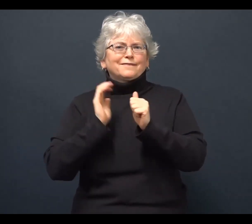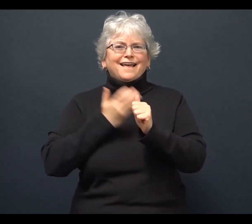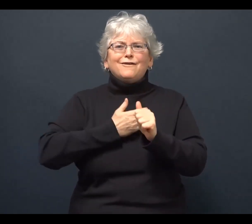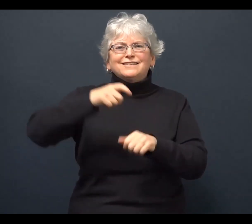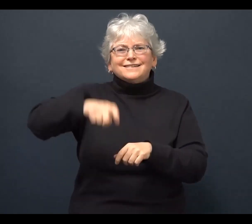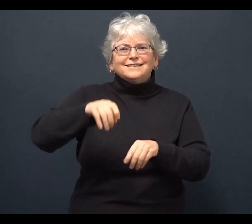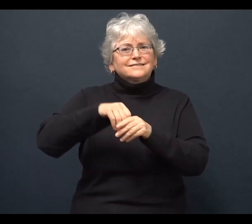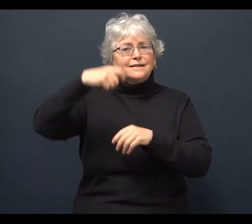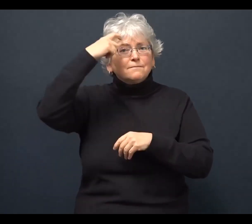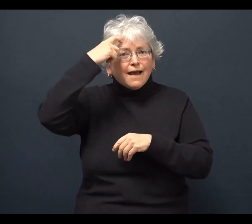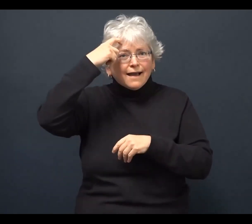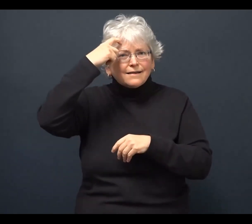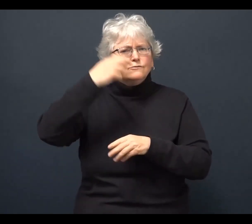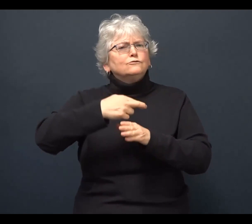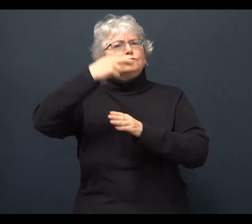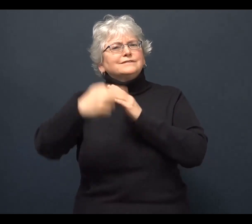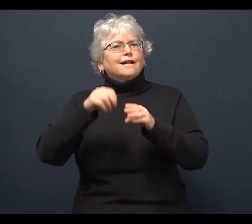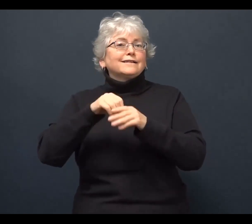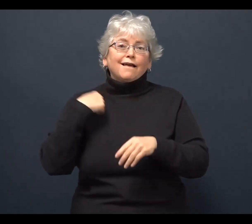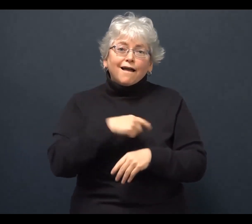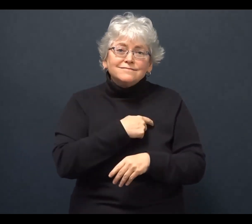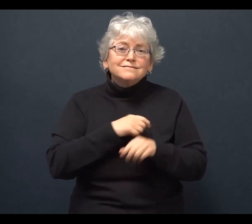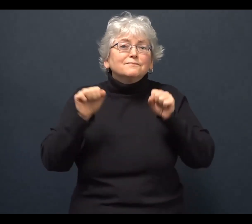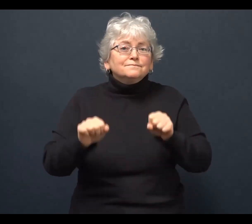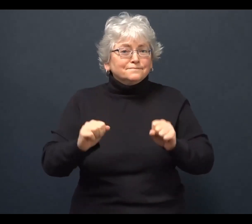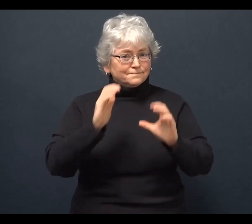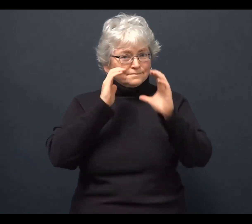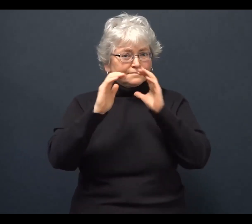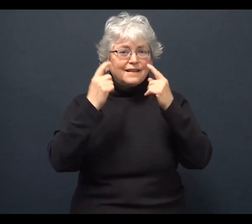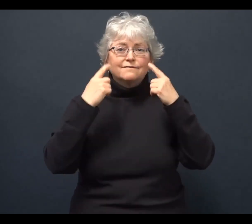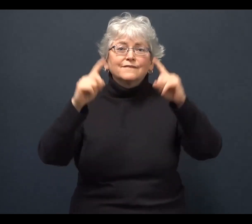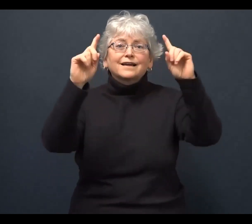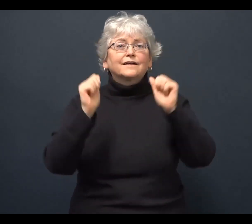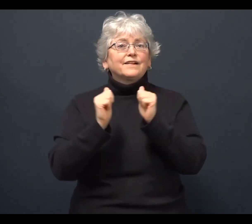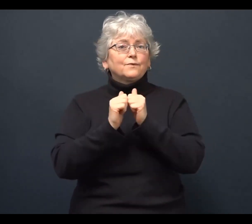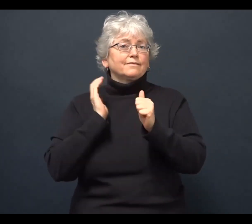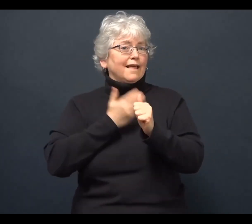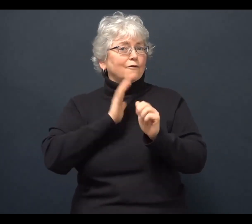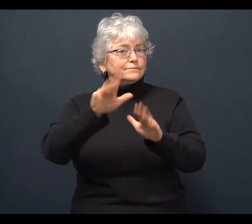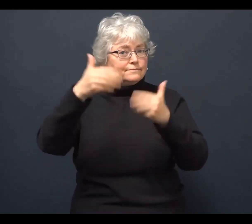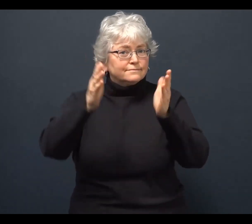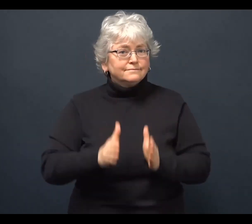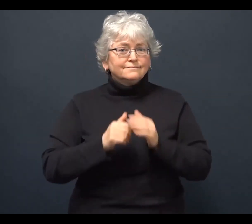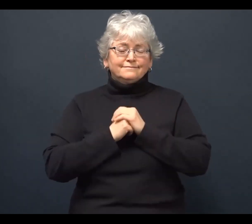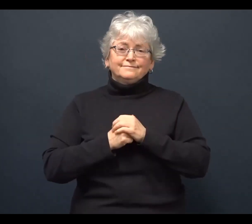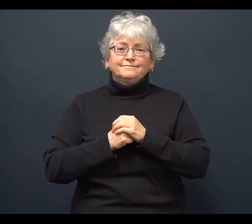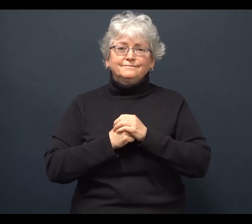needs in mind resulting in us being able to communicate effectively with our providers.